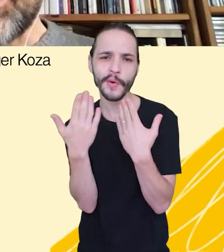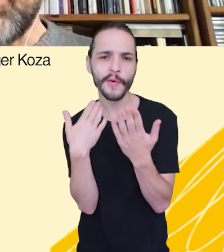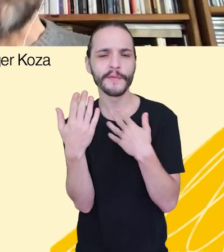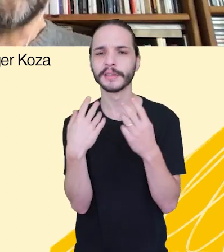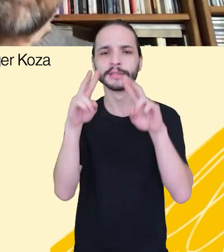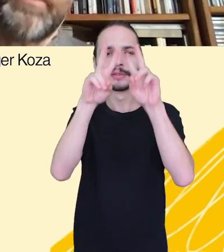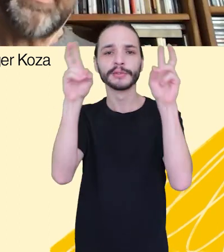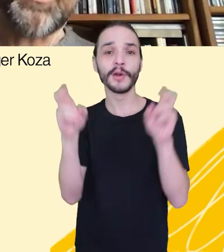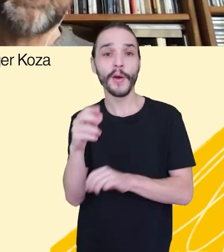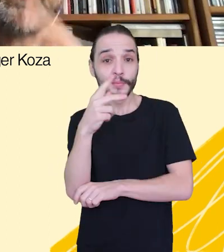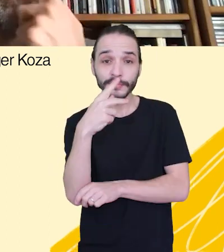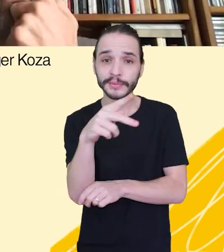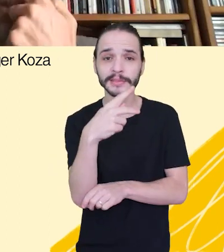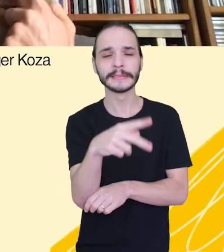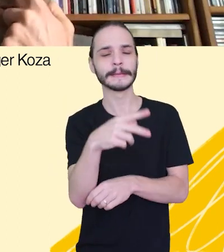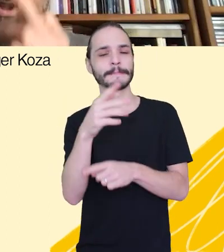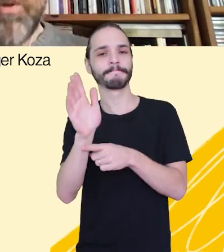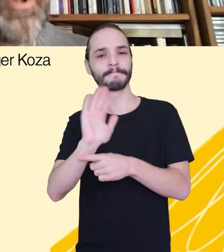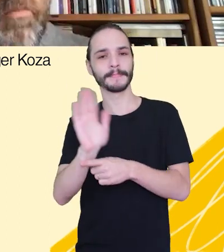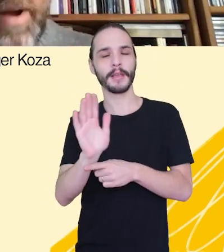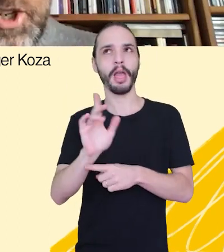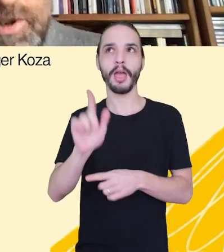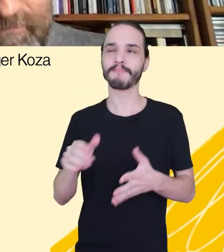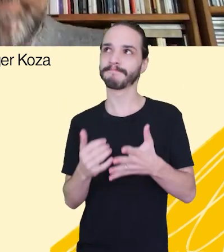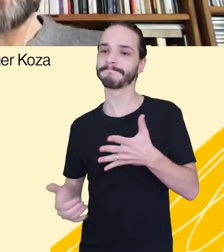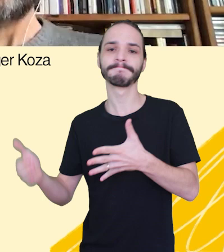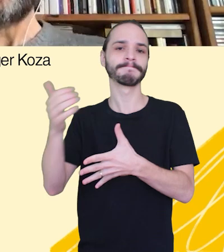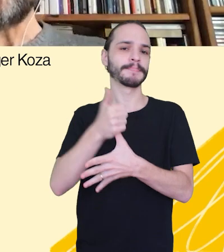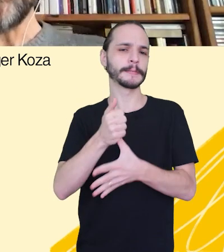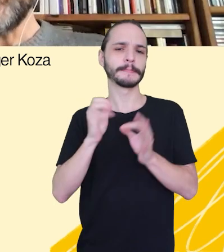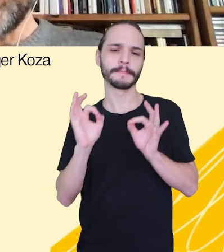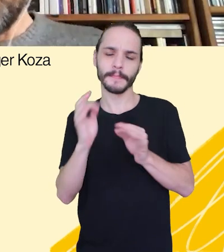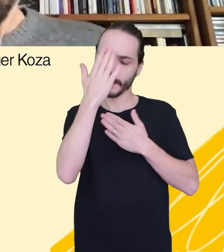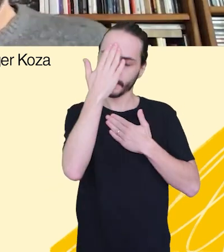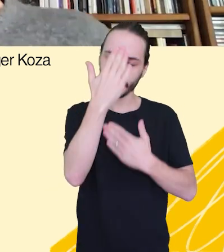It's more than a privilege. So thank you, so so much. You're welcome.